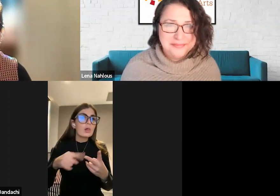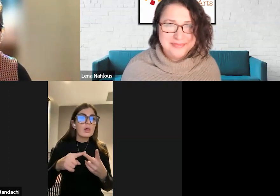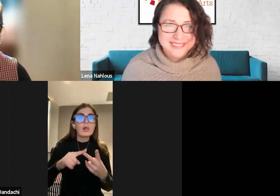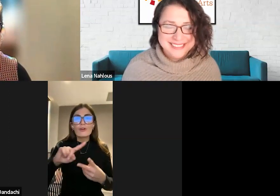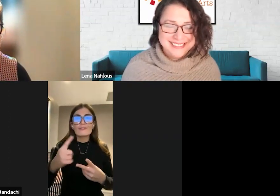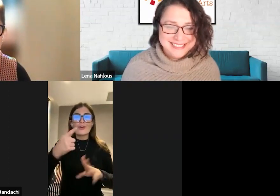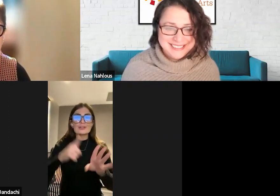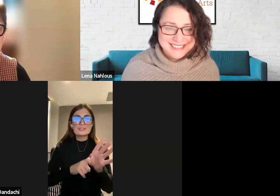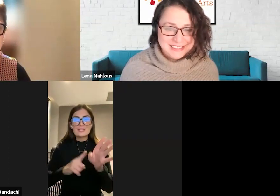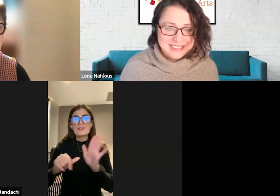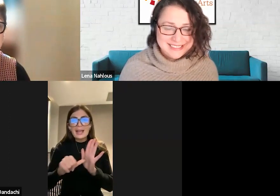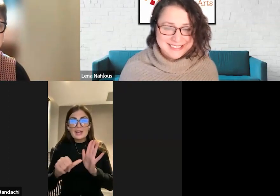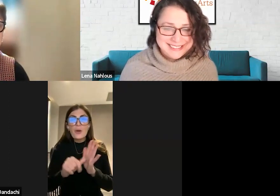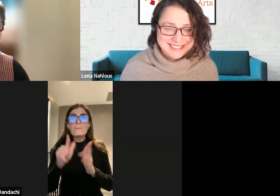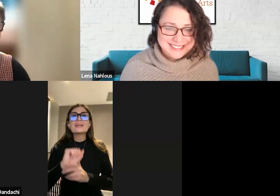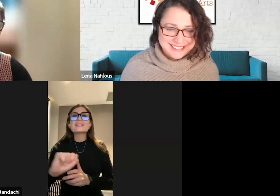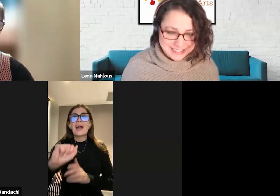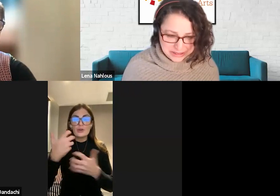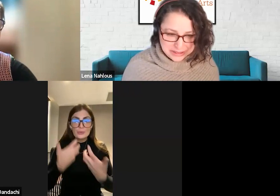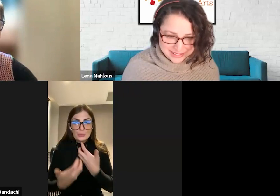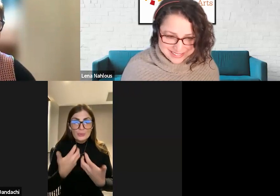economics at uni will remember Adam Smith.